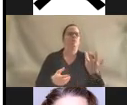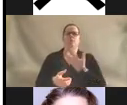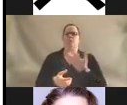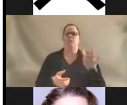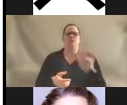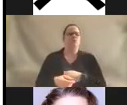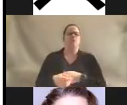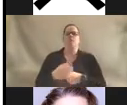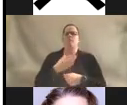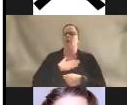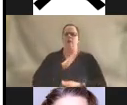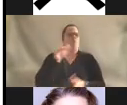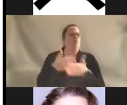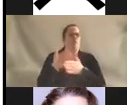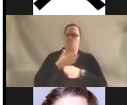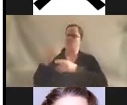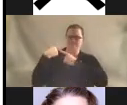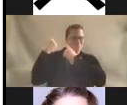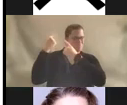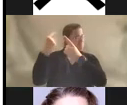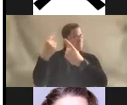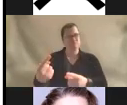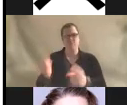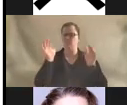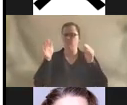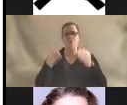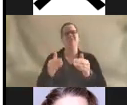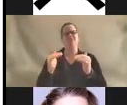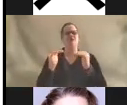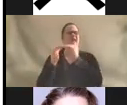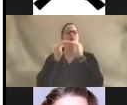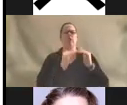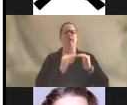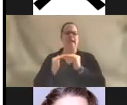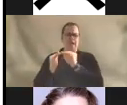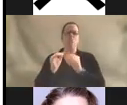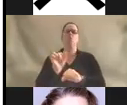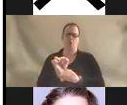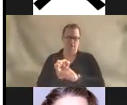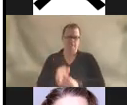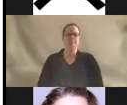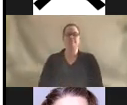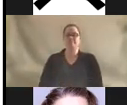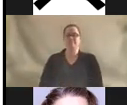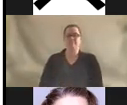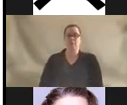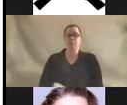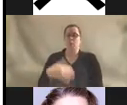my whole career around equity work. So that's a lot about me.